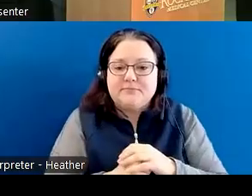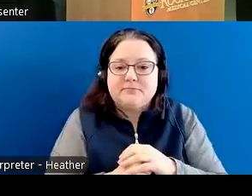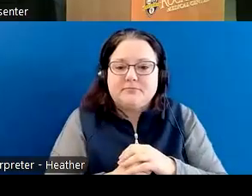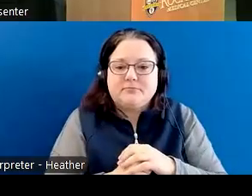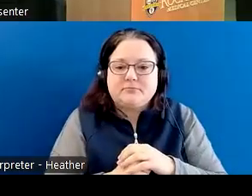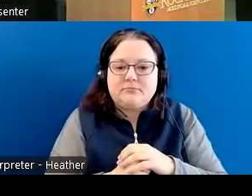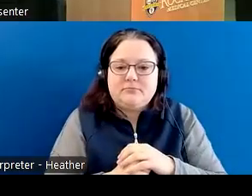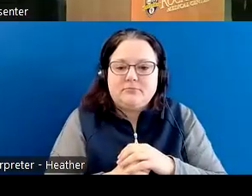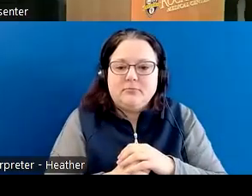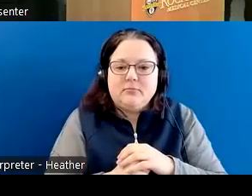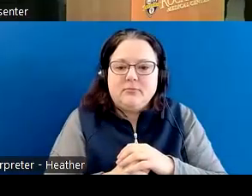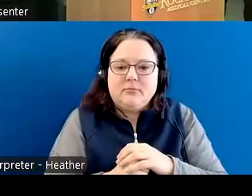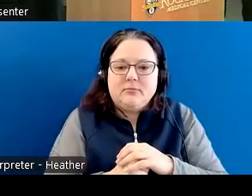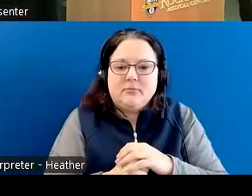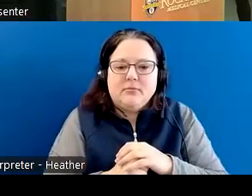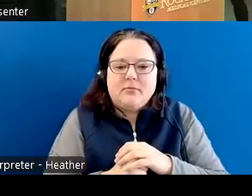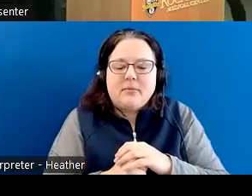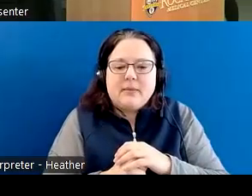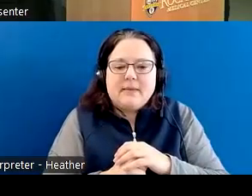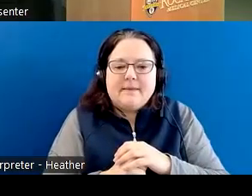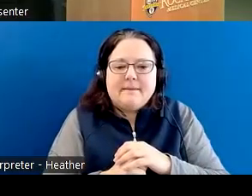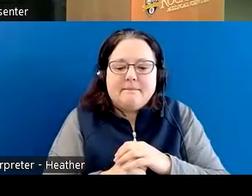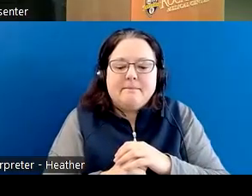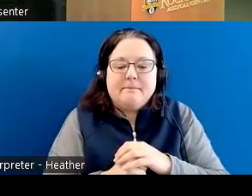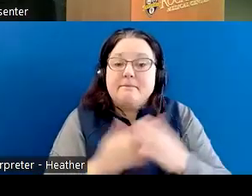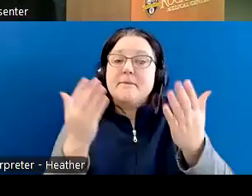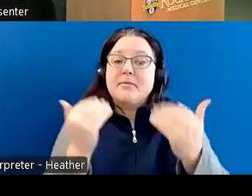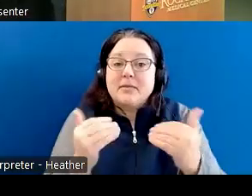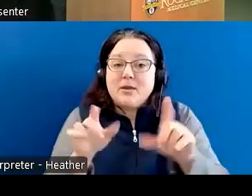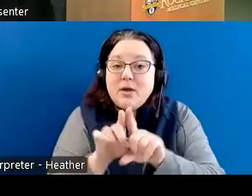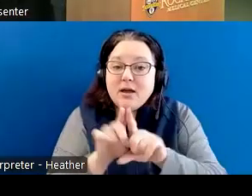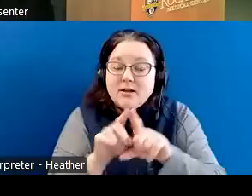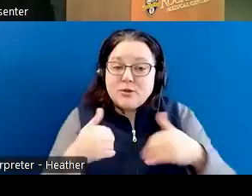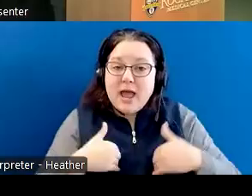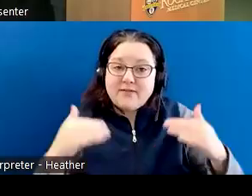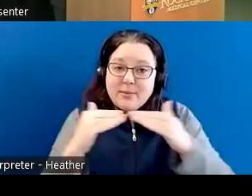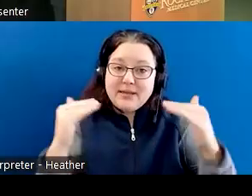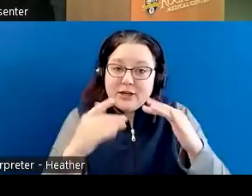We also see peers leading in addiction treatment and the rise of the alcoholics